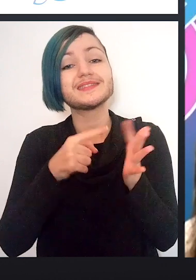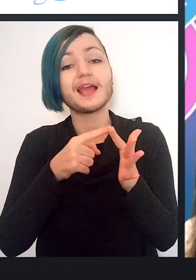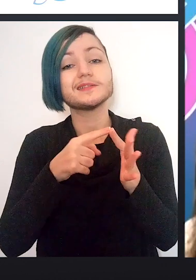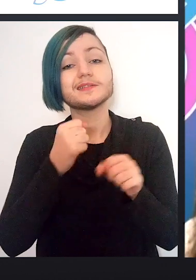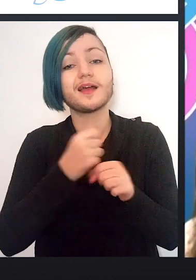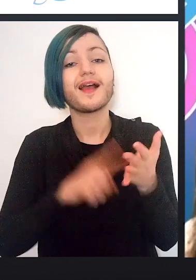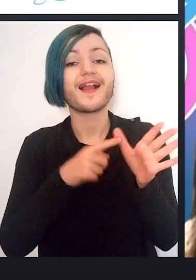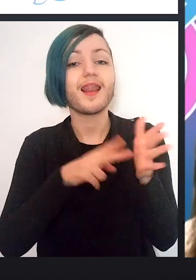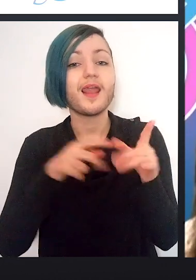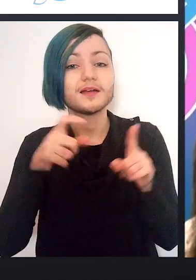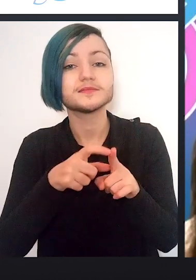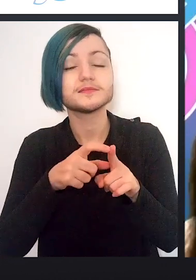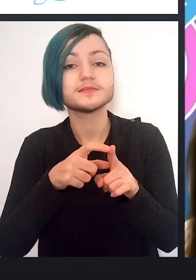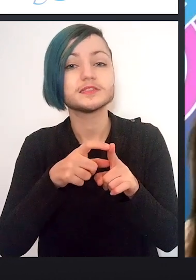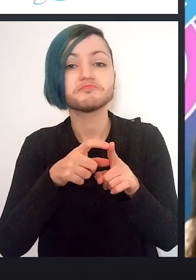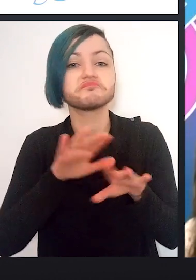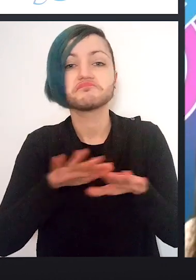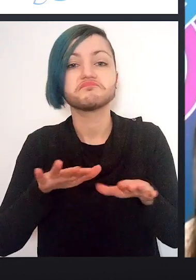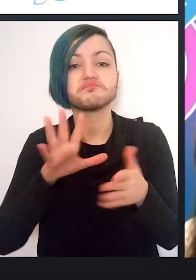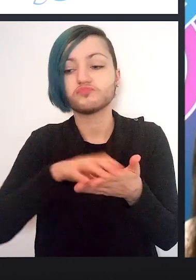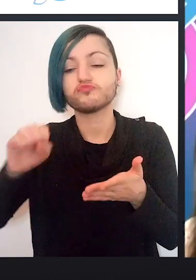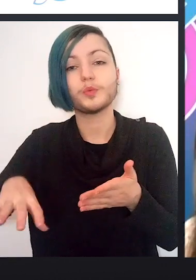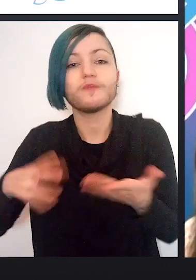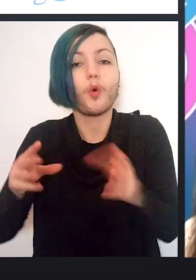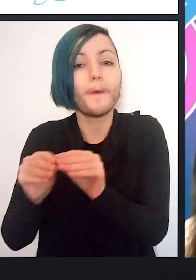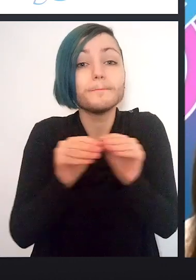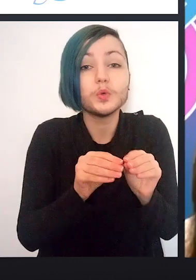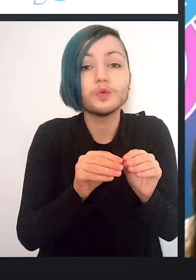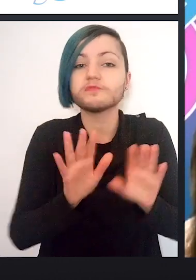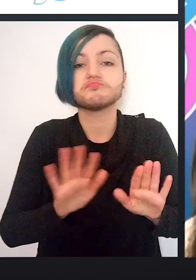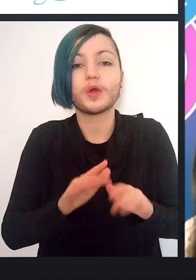you didn't have a hole created in your perineum for a vagina to be put there.